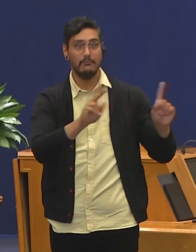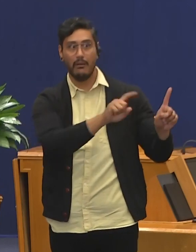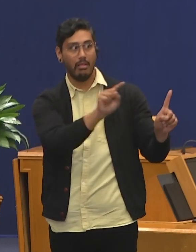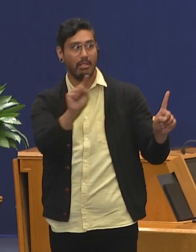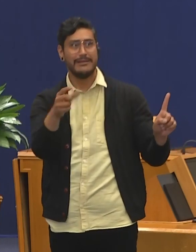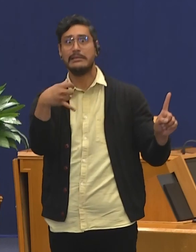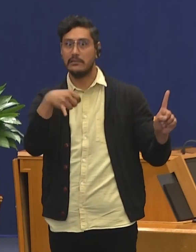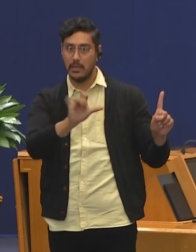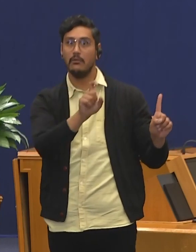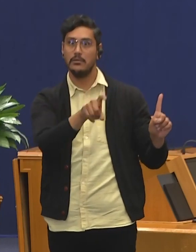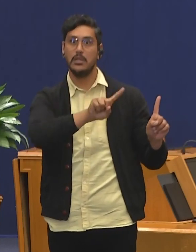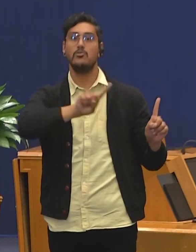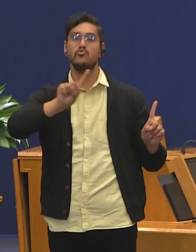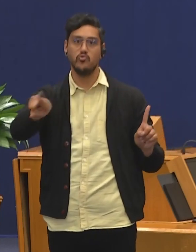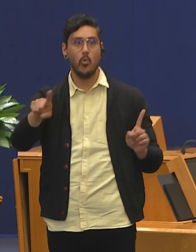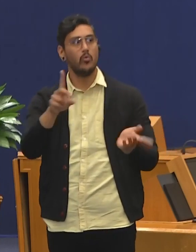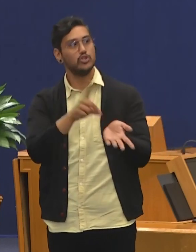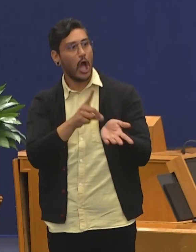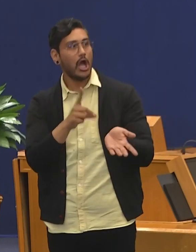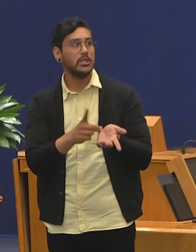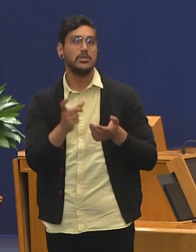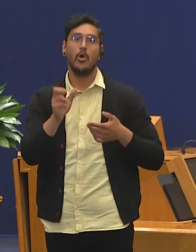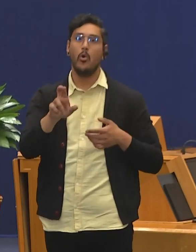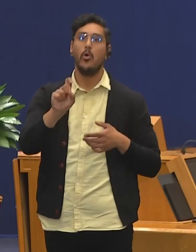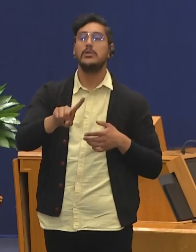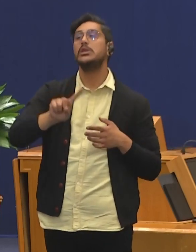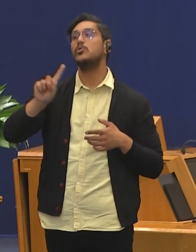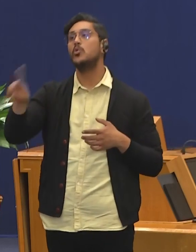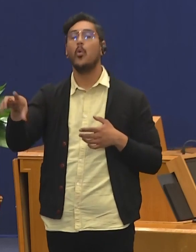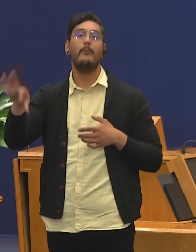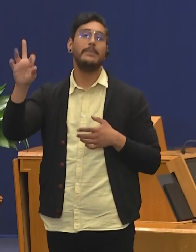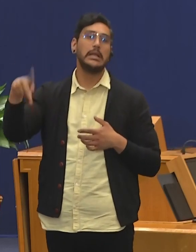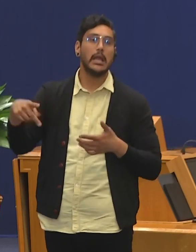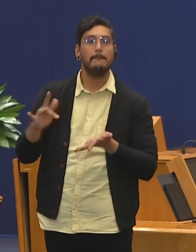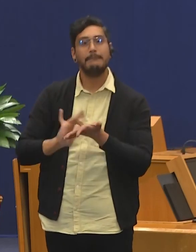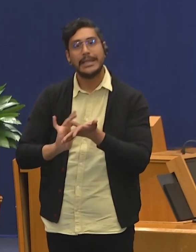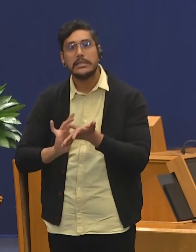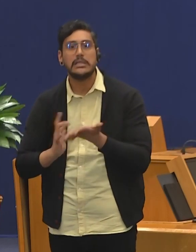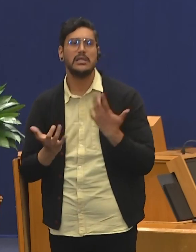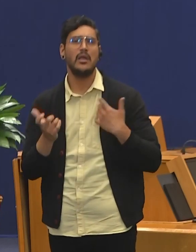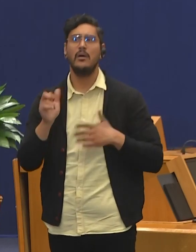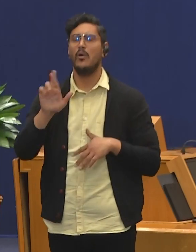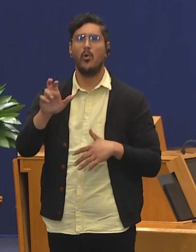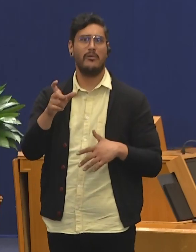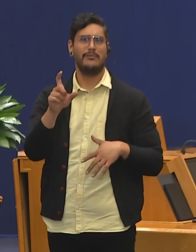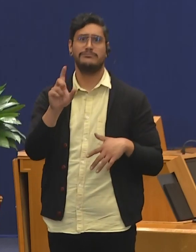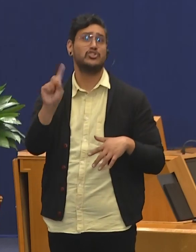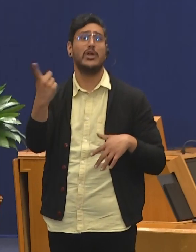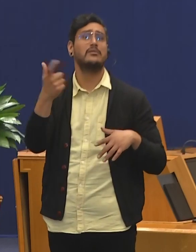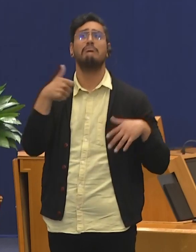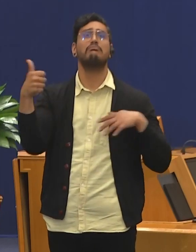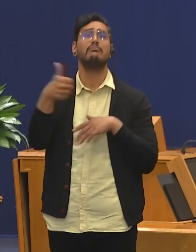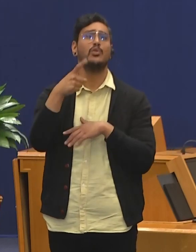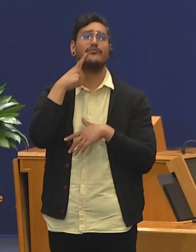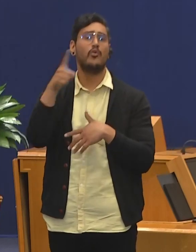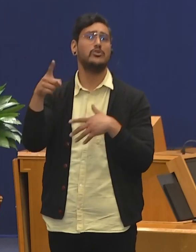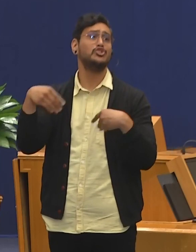PEOPLE WHO HAVE TO MAKE DOCTOR VISITS OR PICK UP THEIR